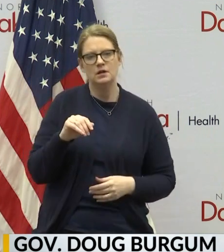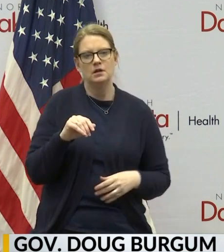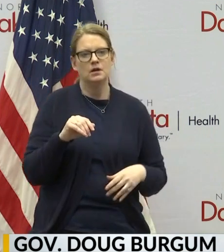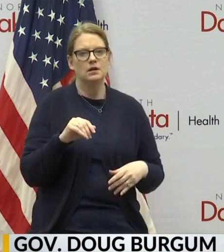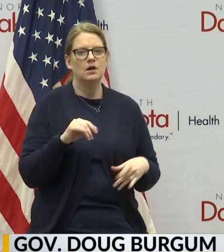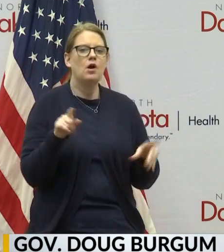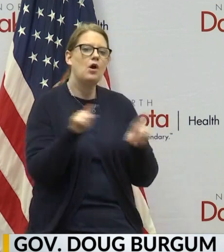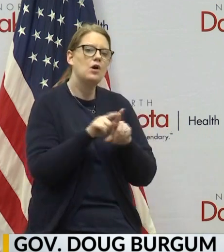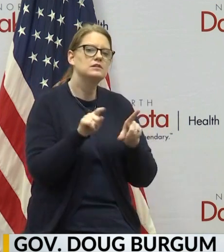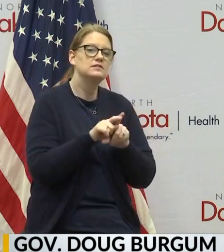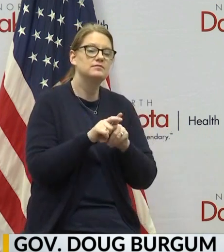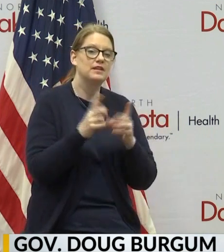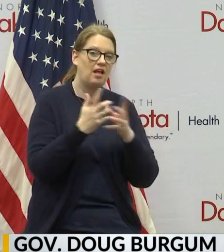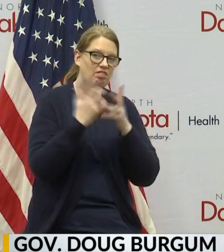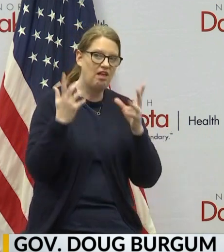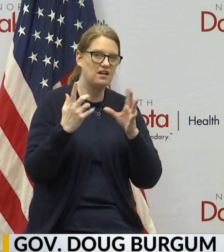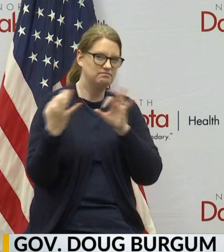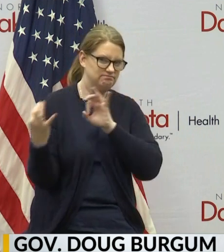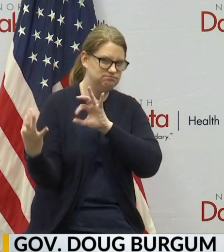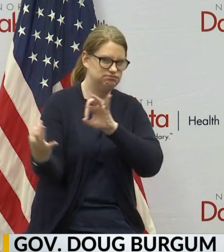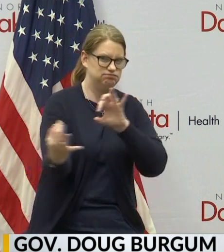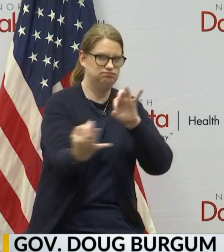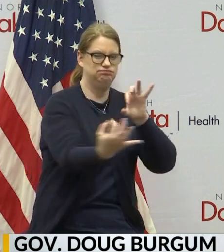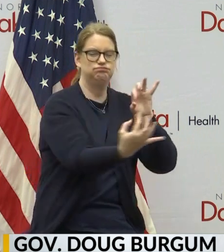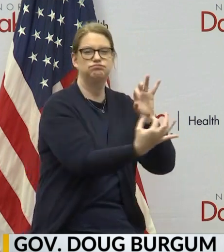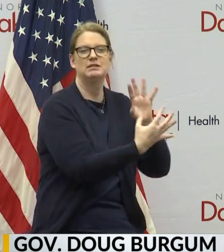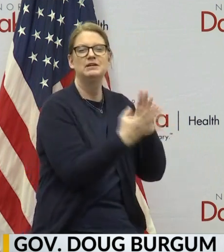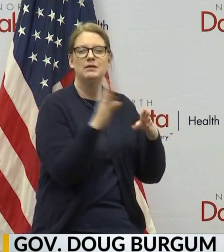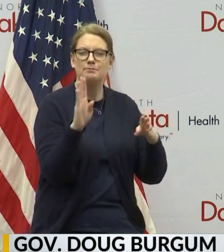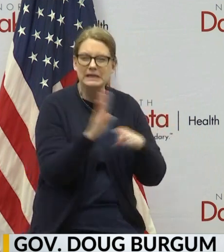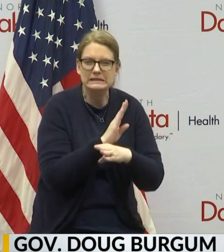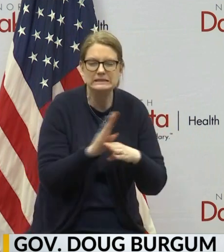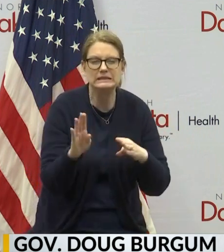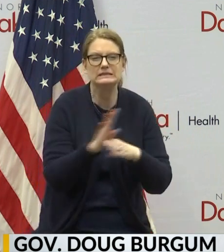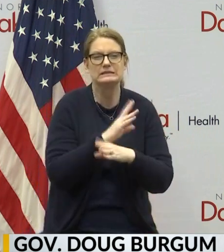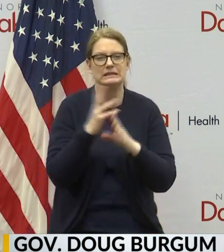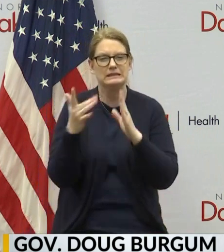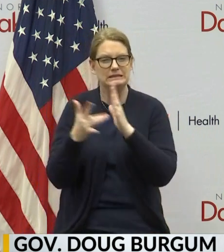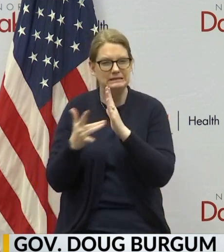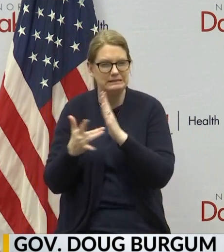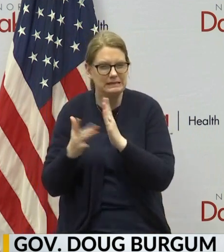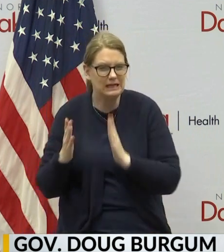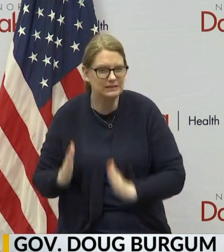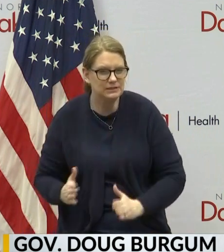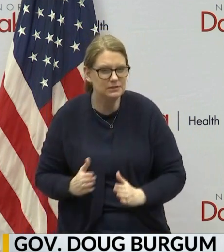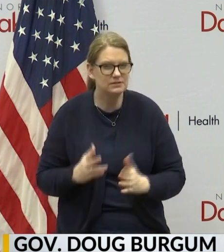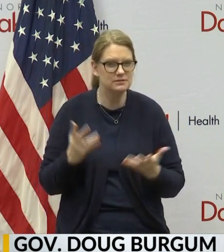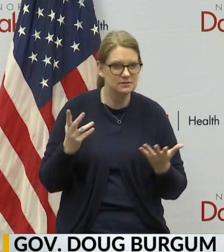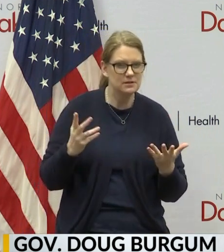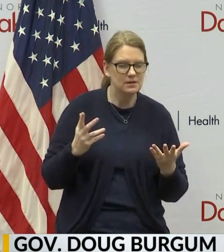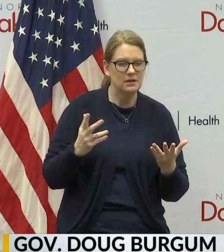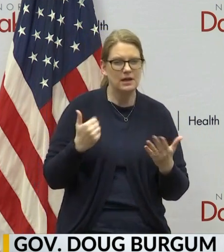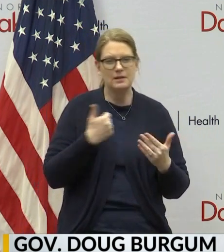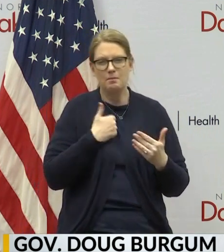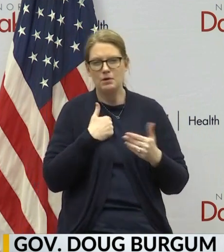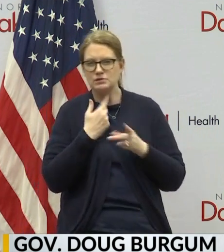TRAVEL RELATED OR PEOPLE THAT HAD CLOSE CONTACT WITH SOMEONE THAT WAS TRAVEL RELATED AND WE'RE SEEKING AND RECEIVING A